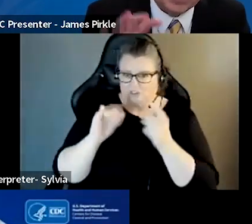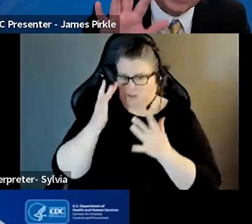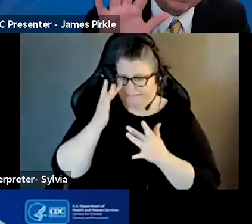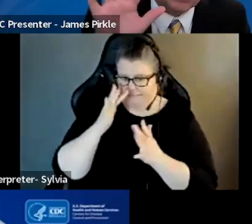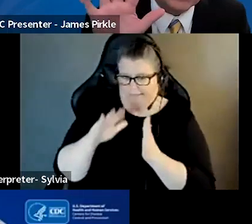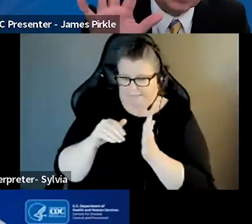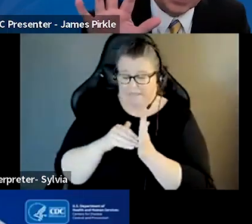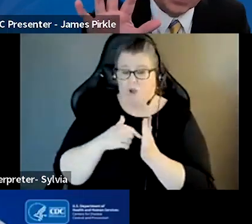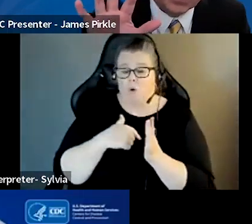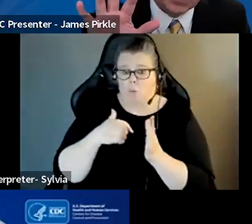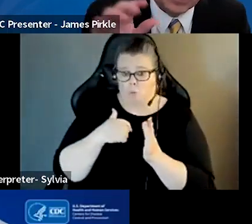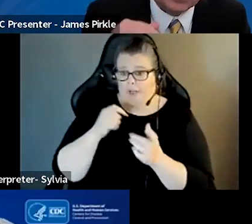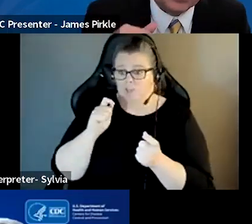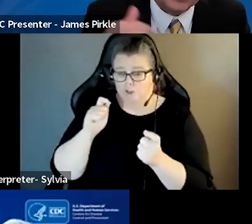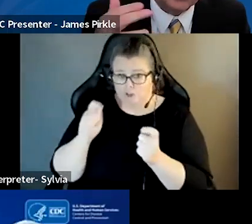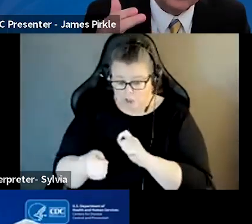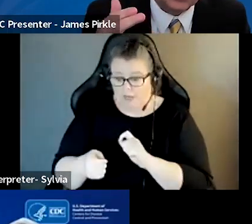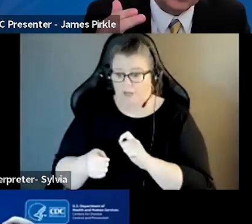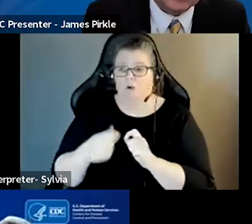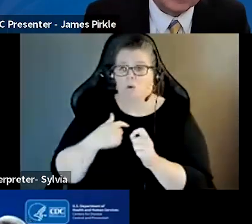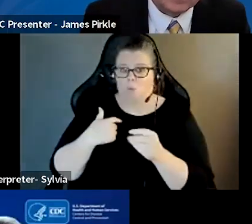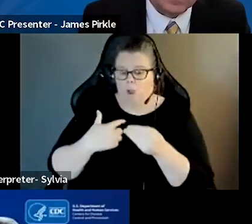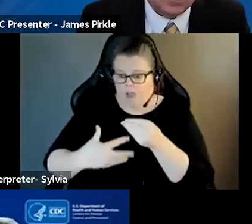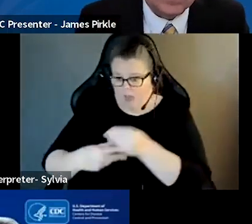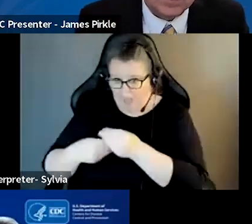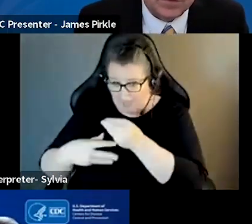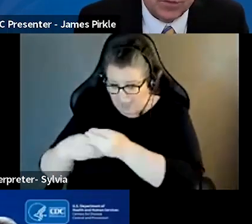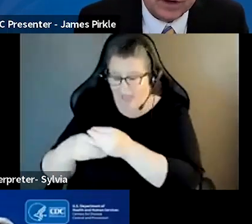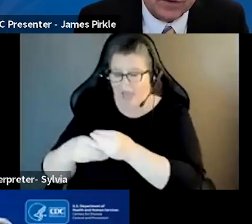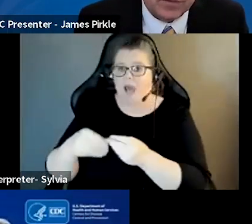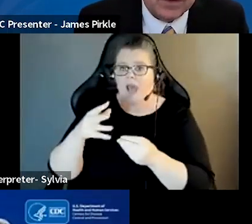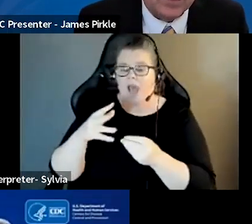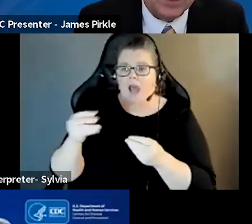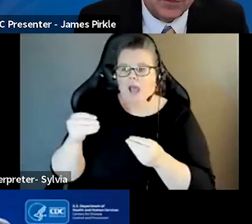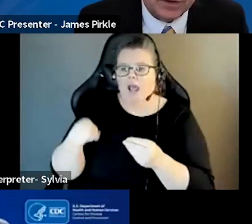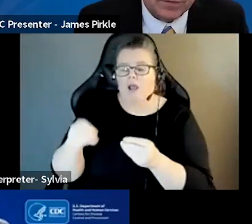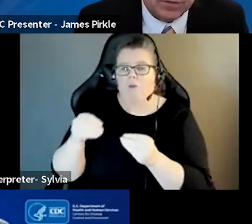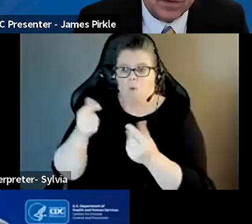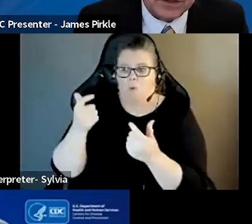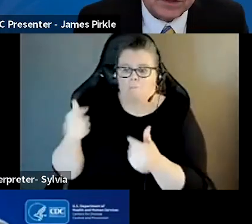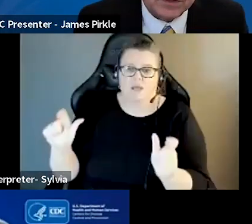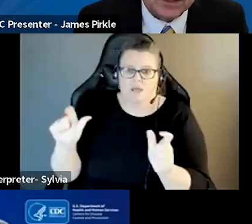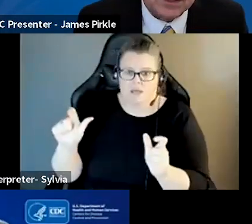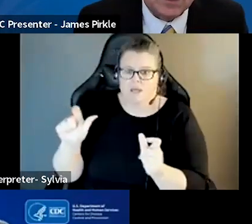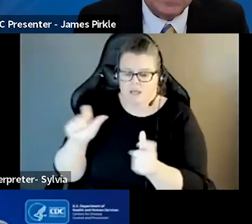made it much bigger, and put it up towards the Office of the Director of the Deputy Director for Infectious Disease.